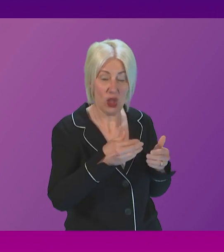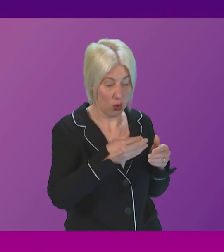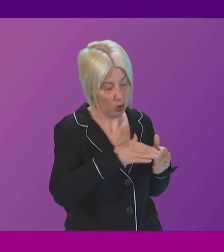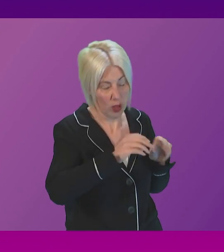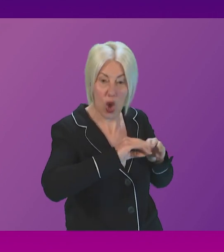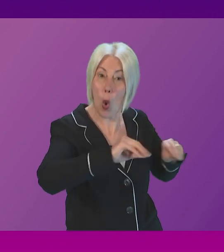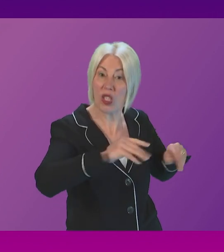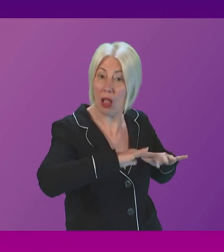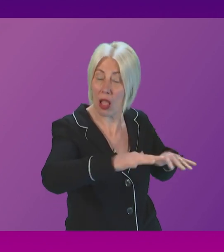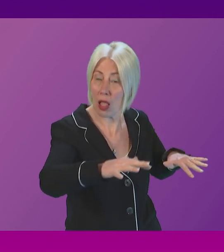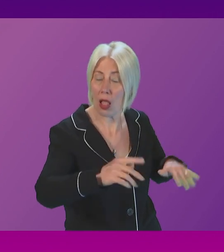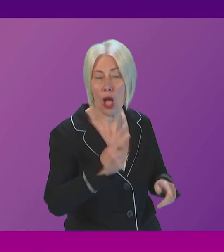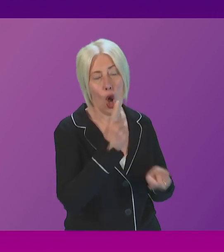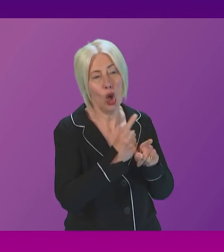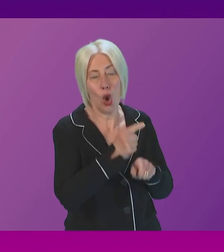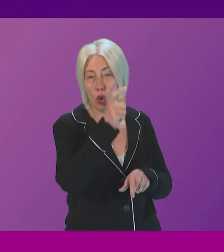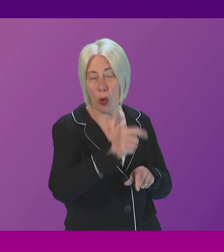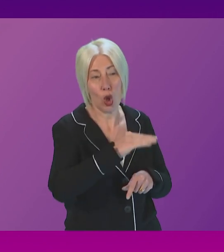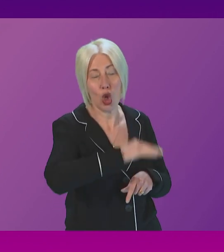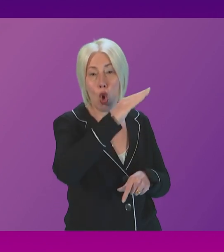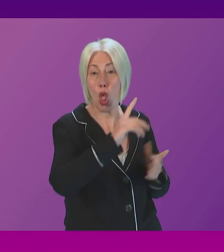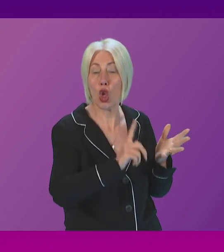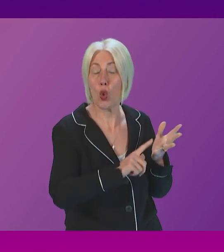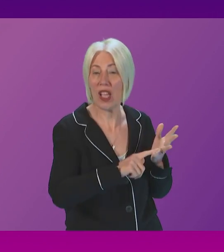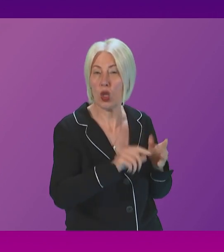spoke to Louise Cook, who is a shop owner in North Uist. She told us,